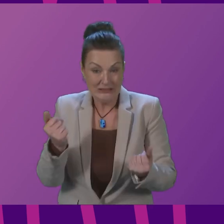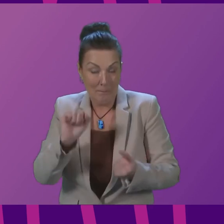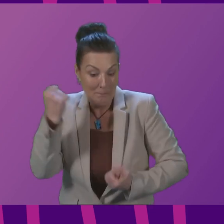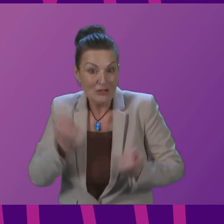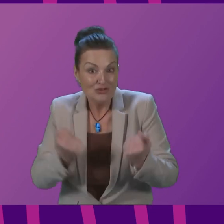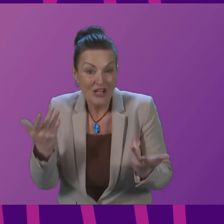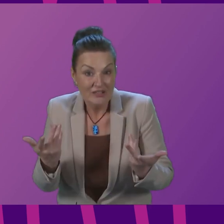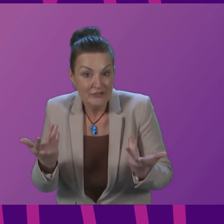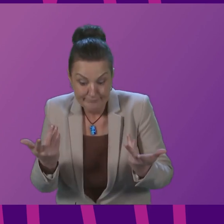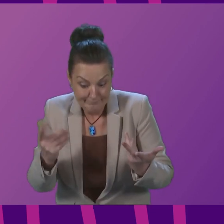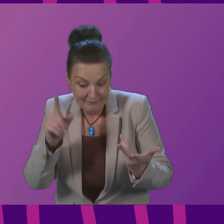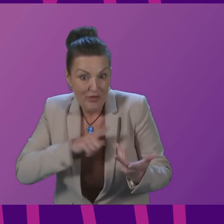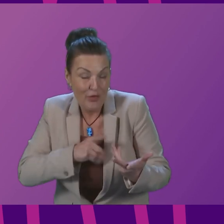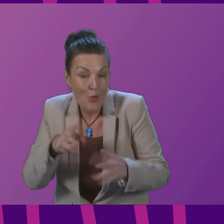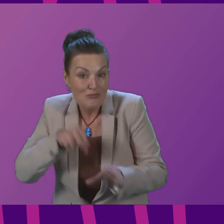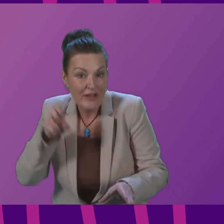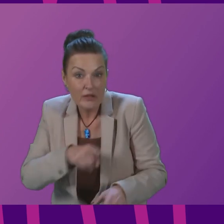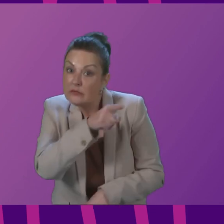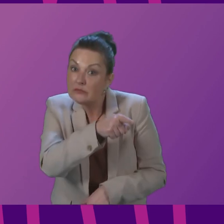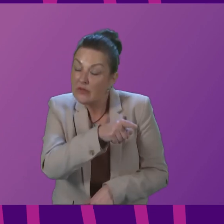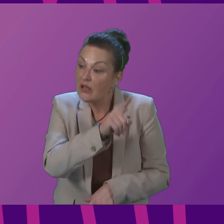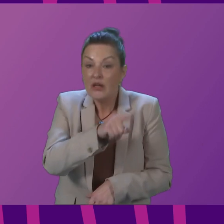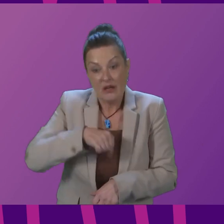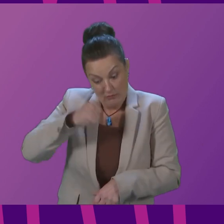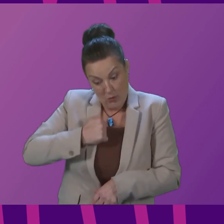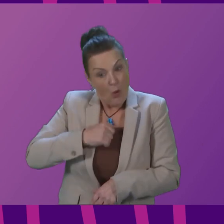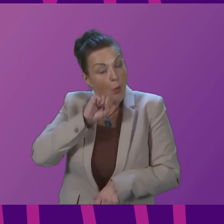The United Kingdom Government refuses to place bus drivers on its shortage occupation list,